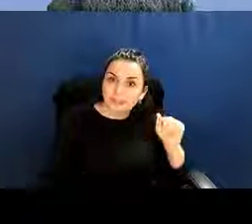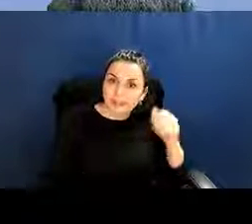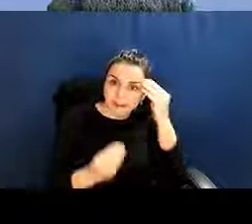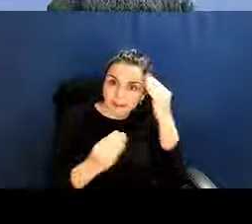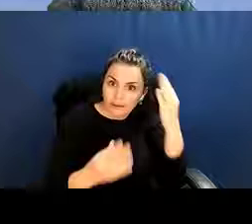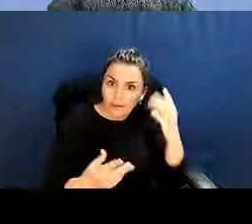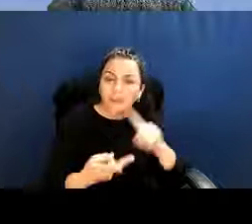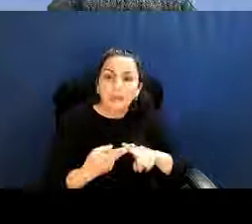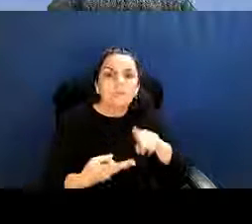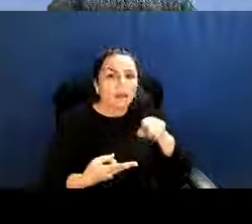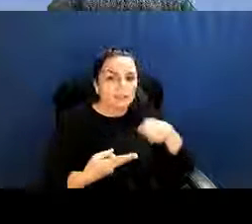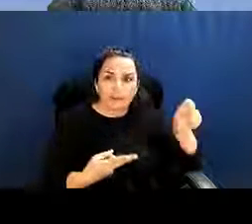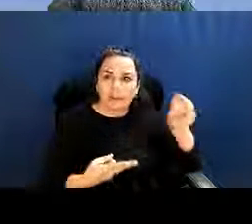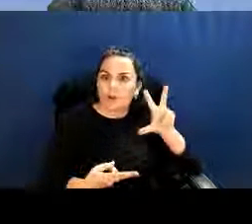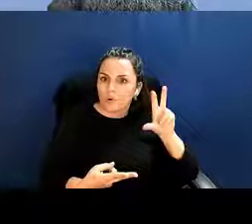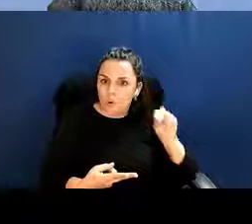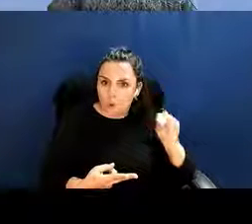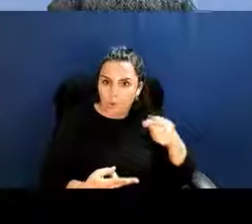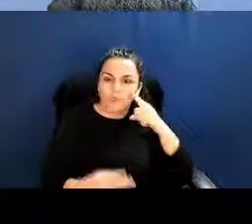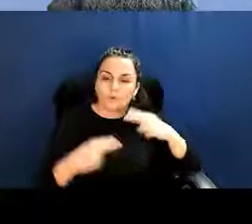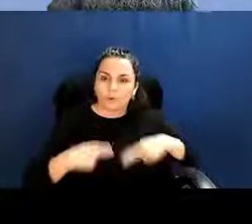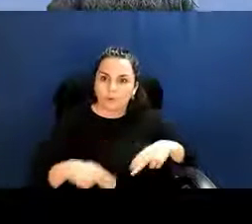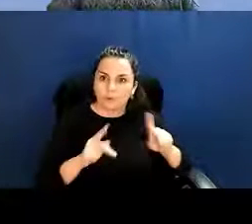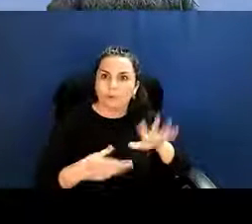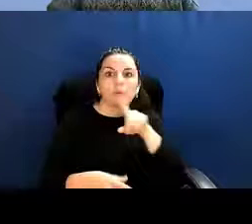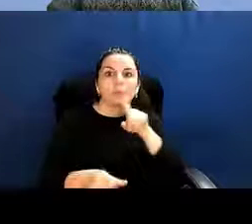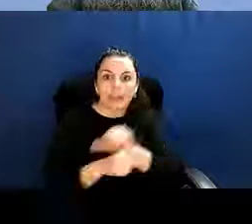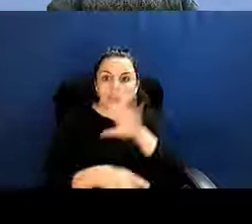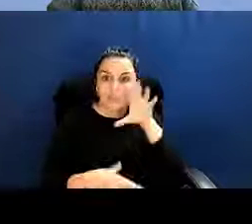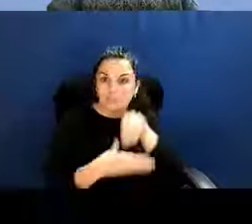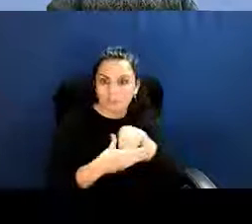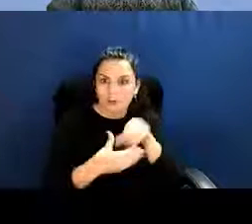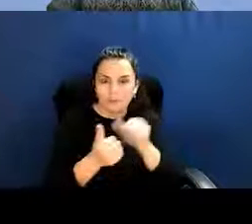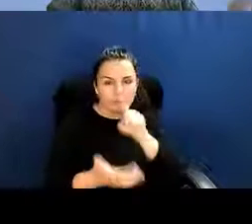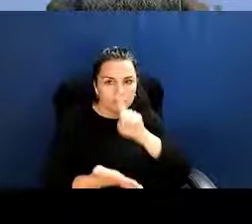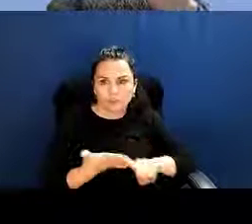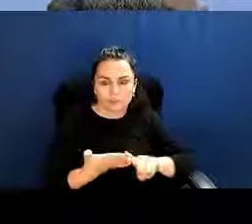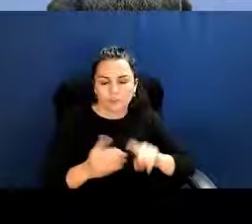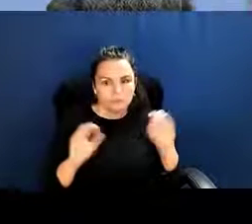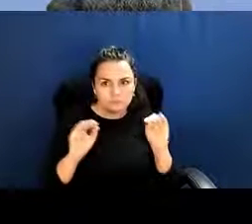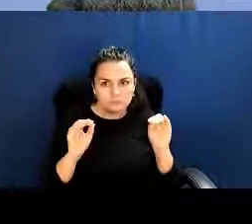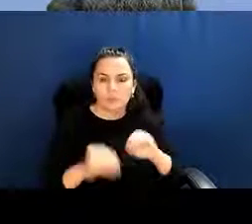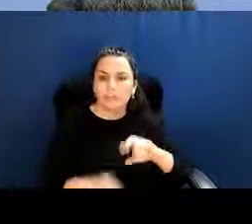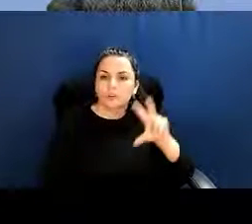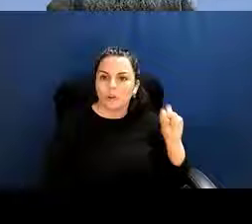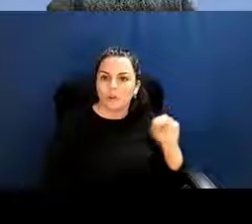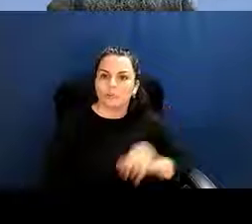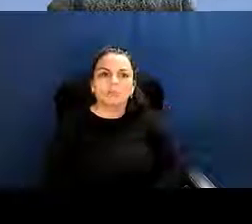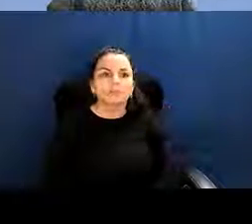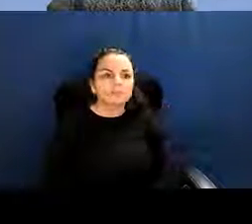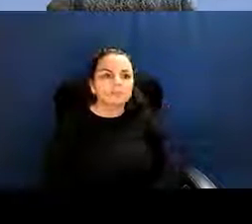All right, so you don't need to worry about any exempt category,